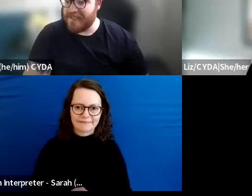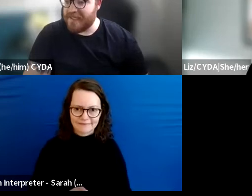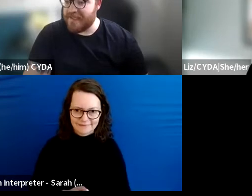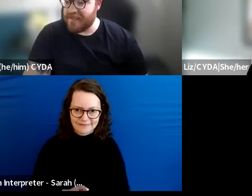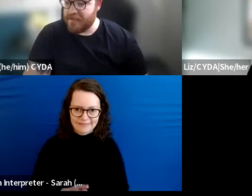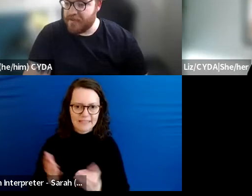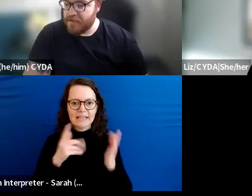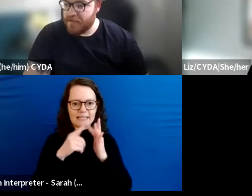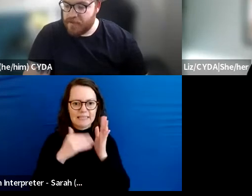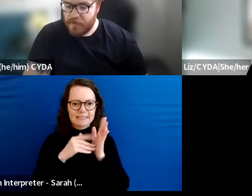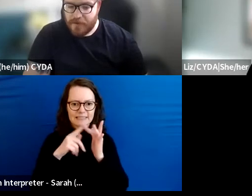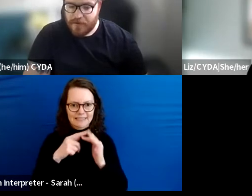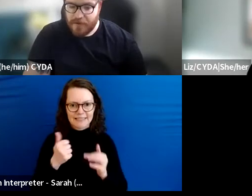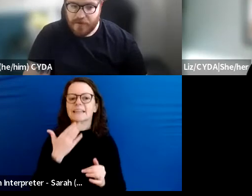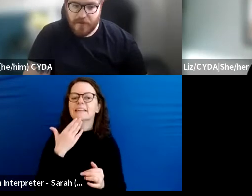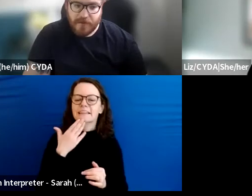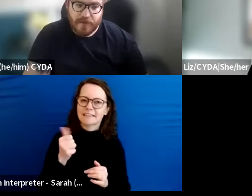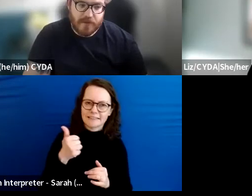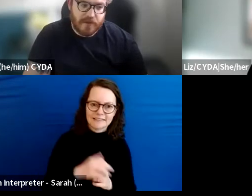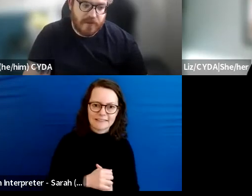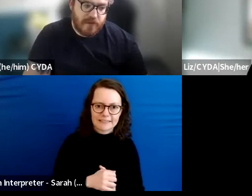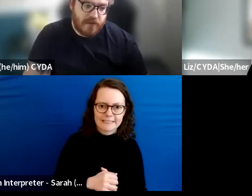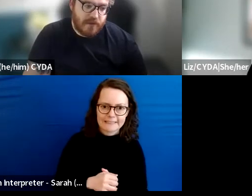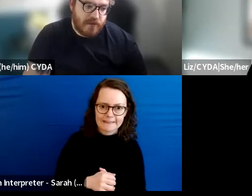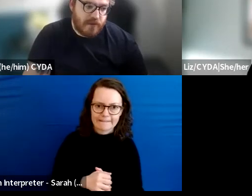Thank you so much. Easy. Cheers.